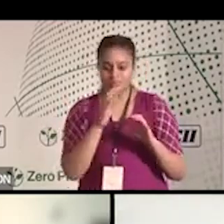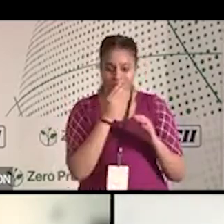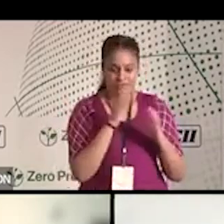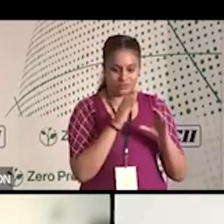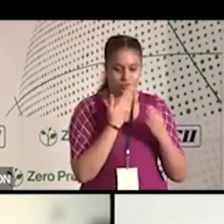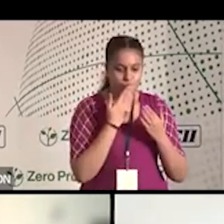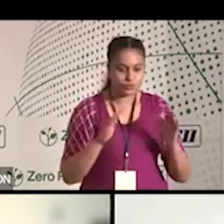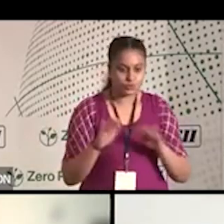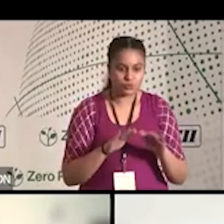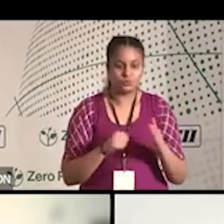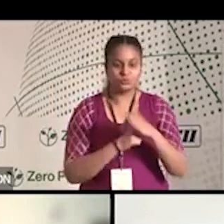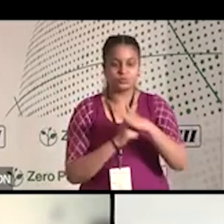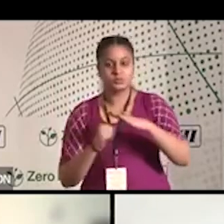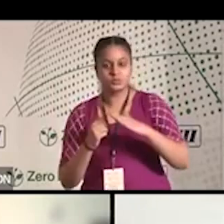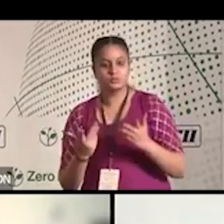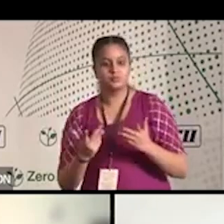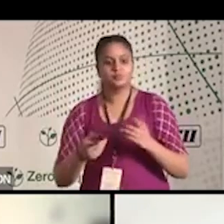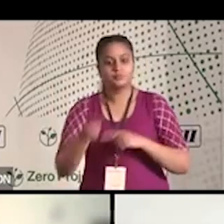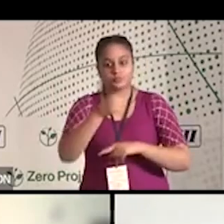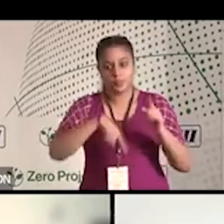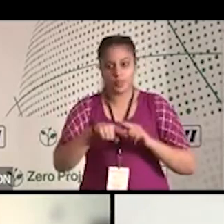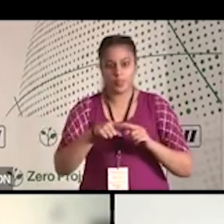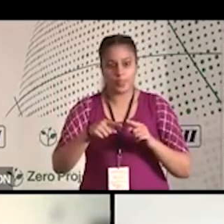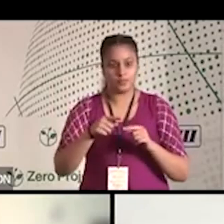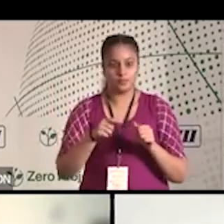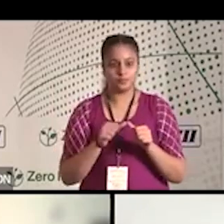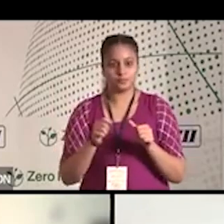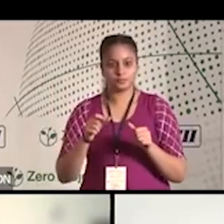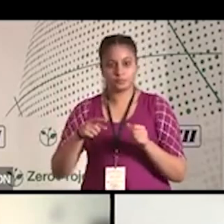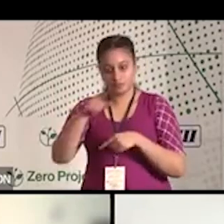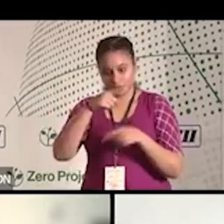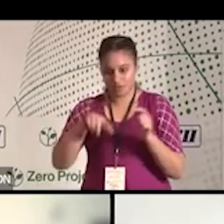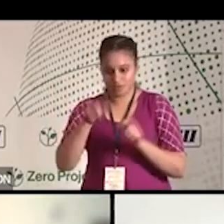And I think we are so academic oriented, which is so theory